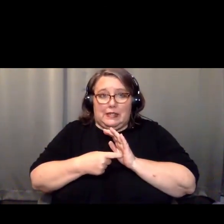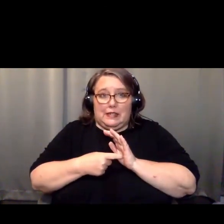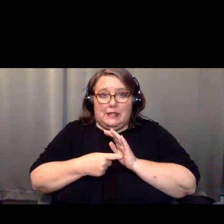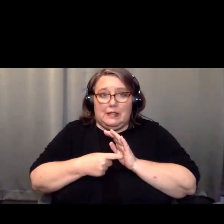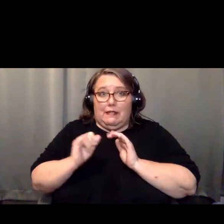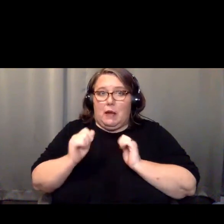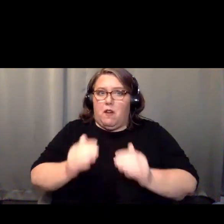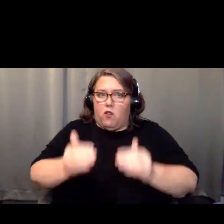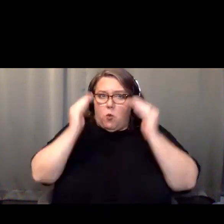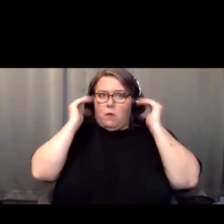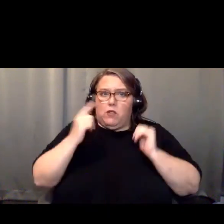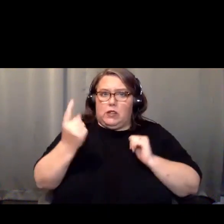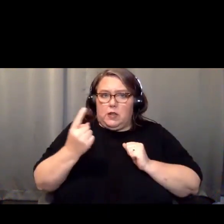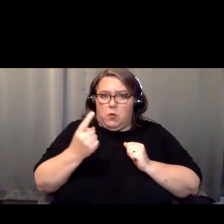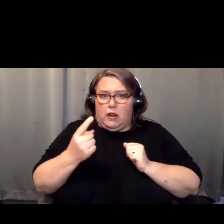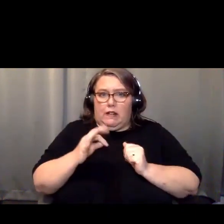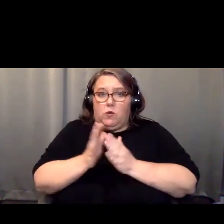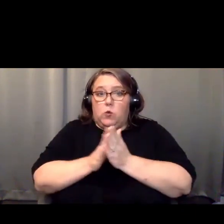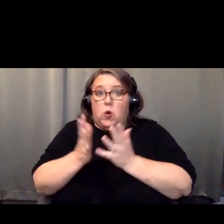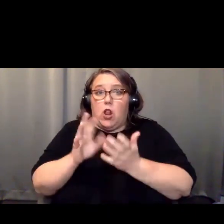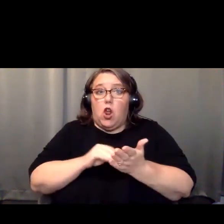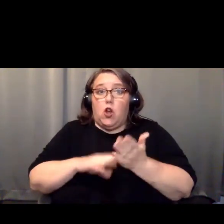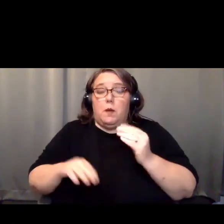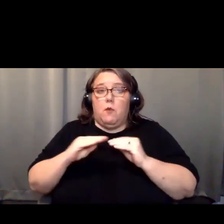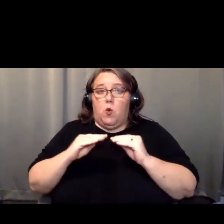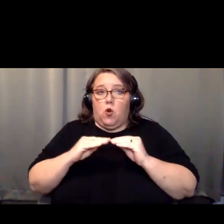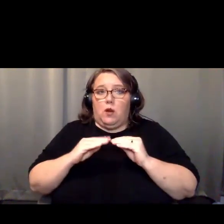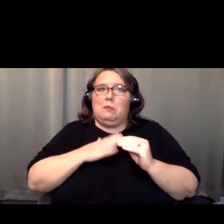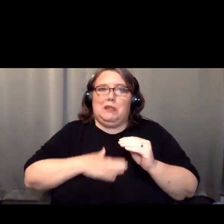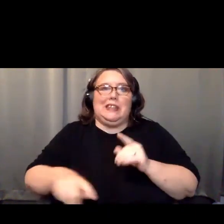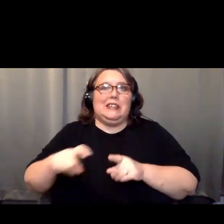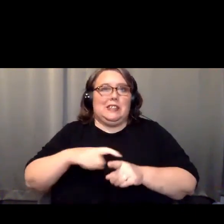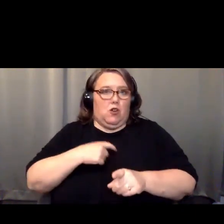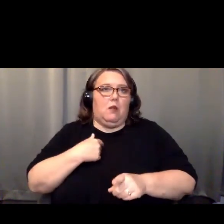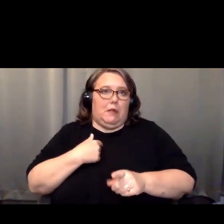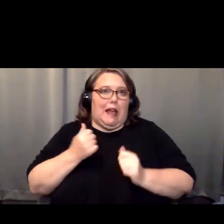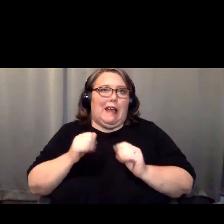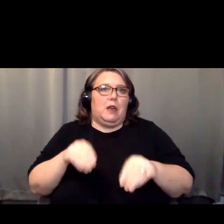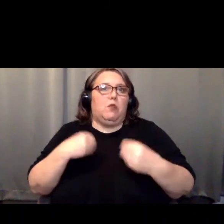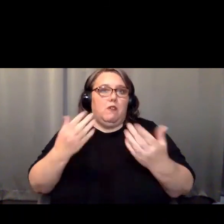So, if you're interested in learning more about that, definitely give me a call and I can provide you a basic interview